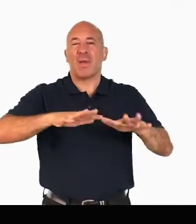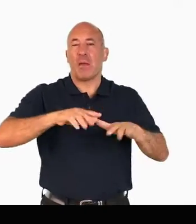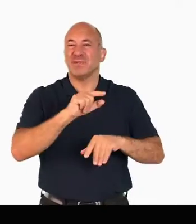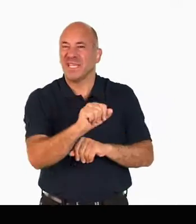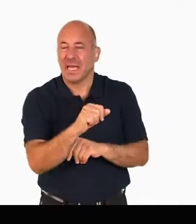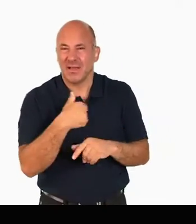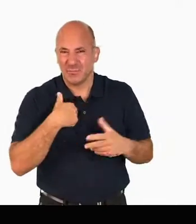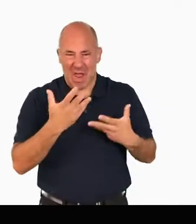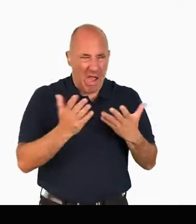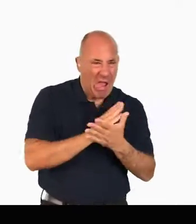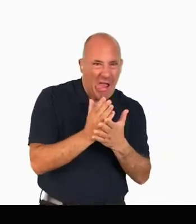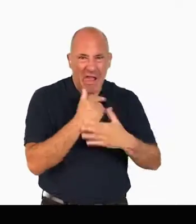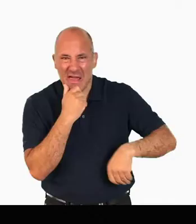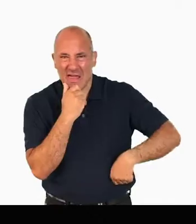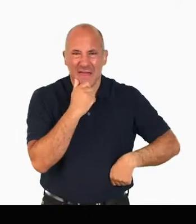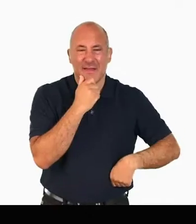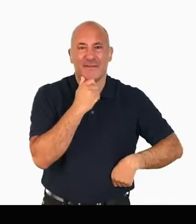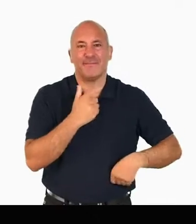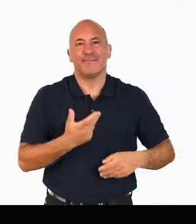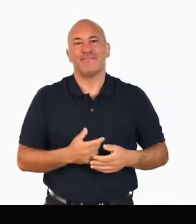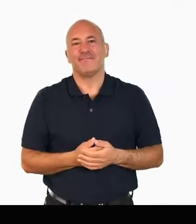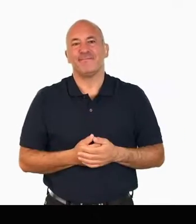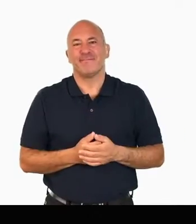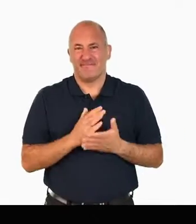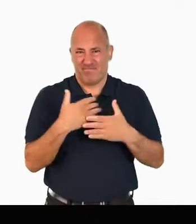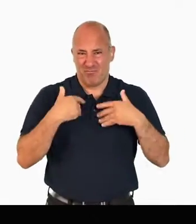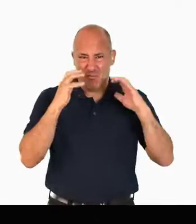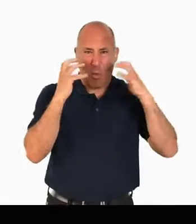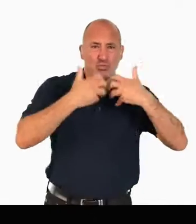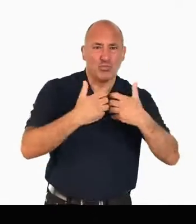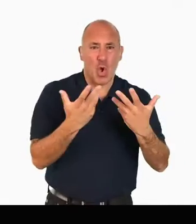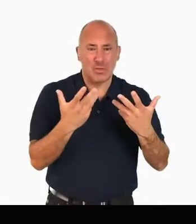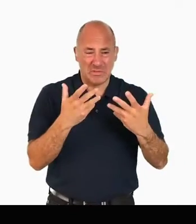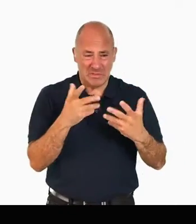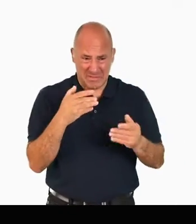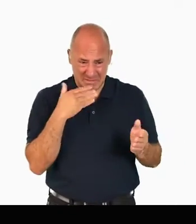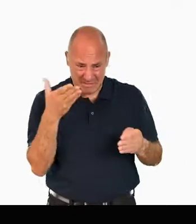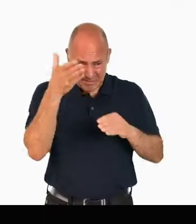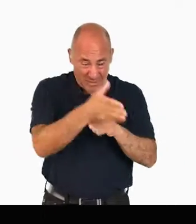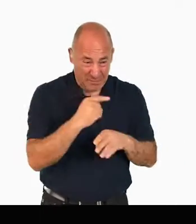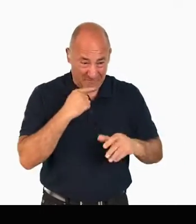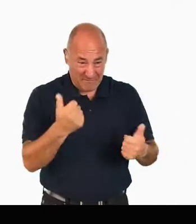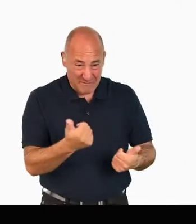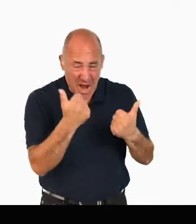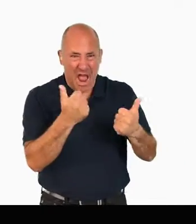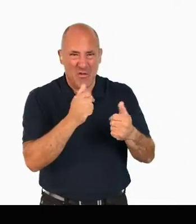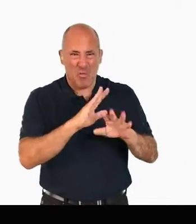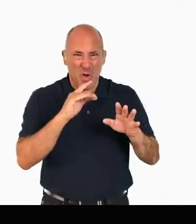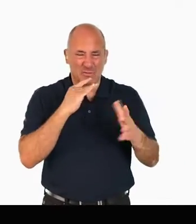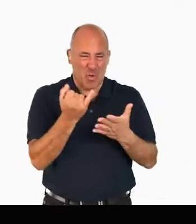would be suitable for somebody with epilepsy like my daughter. You were concerned that actually